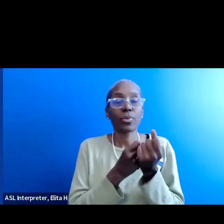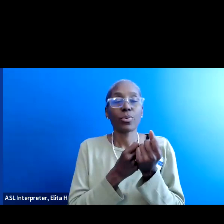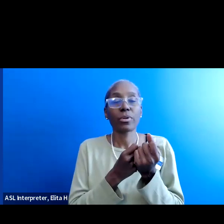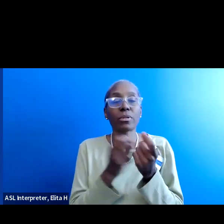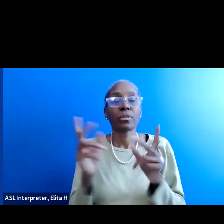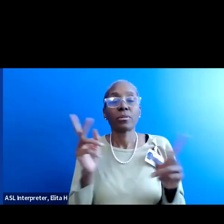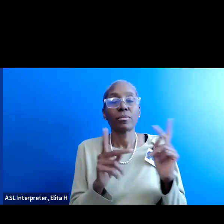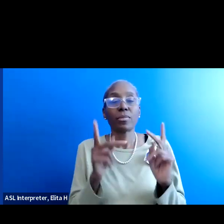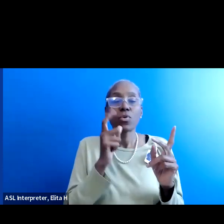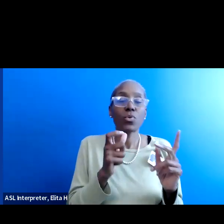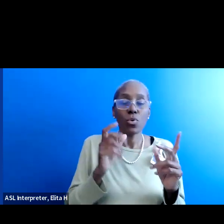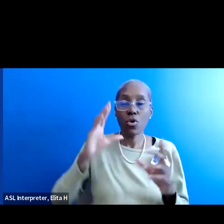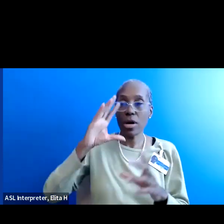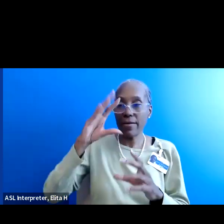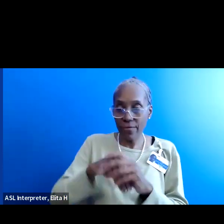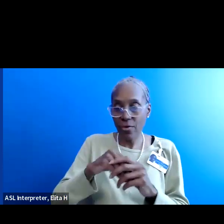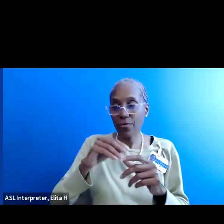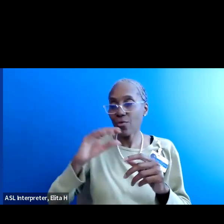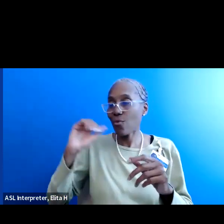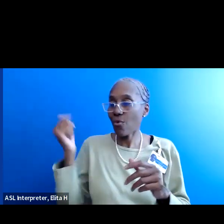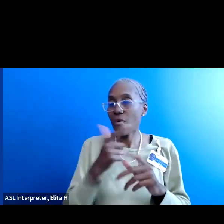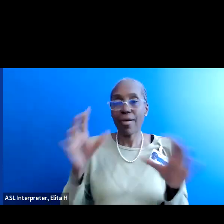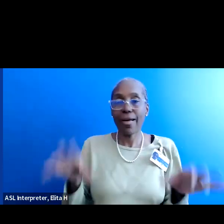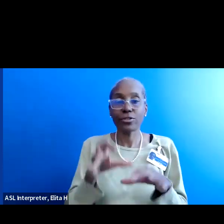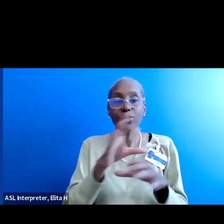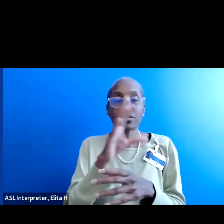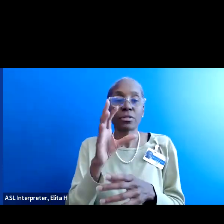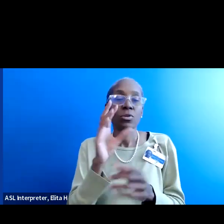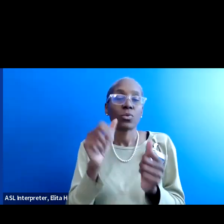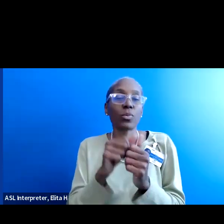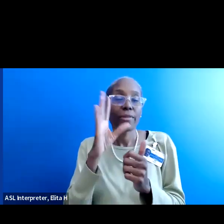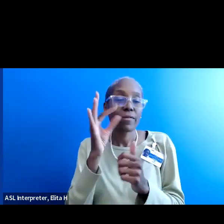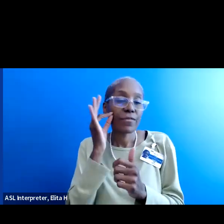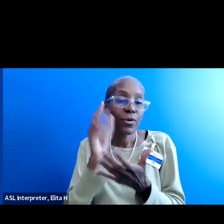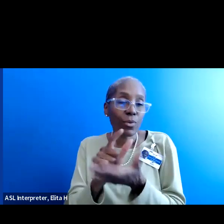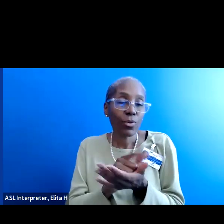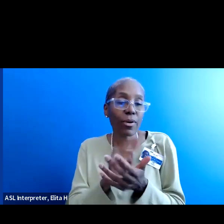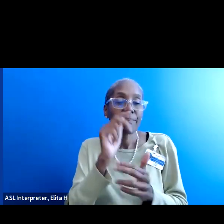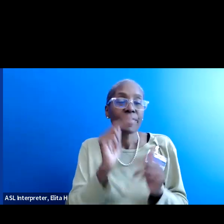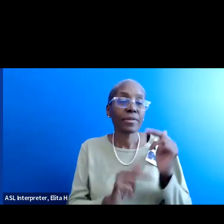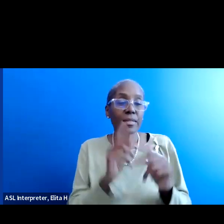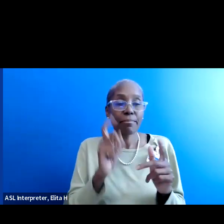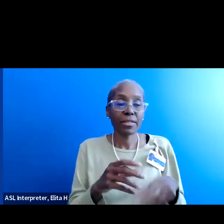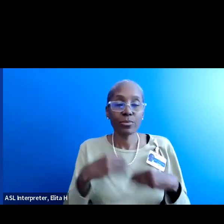residents guide all actions. In accordance with federal law, facilities must provide access